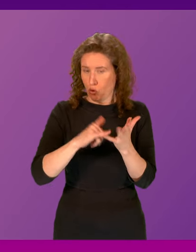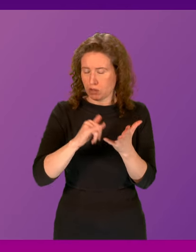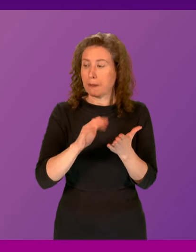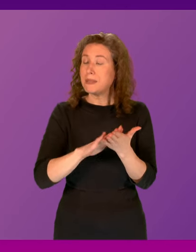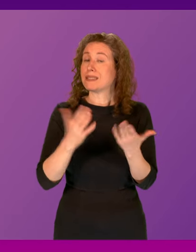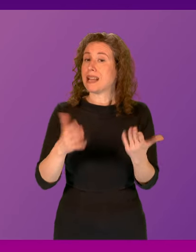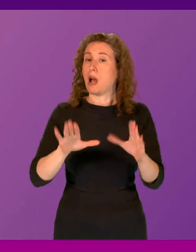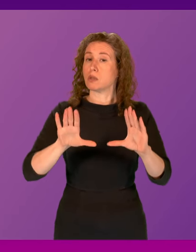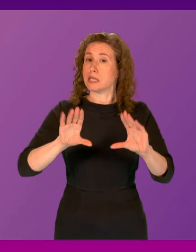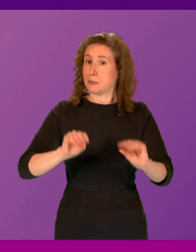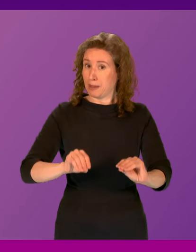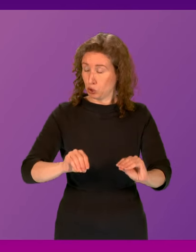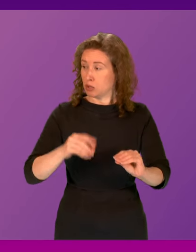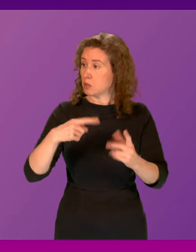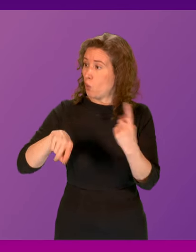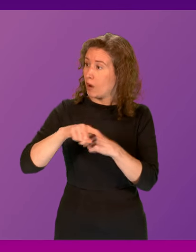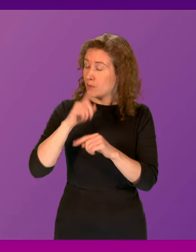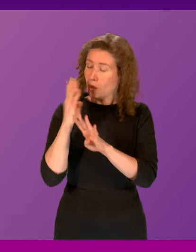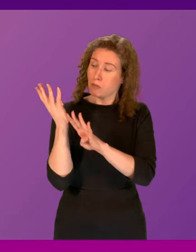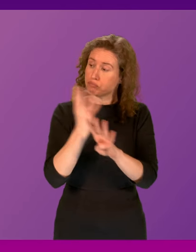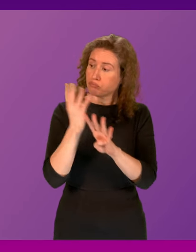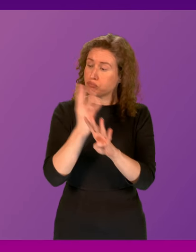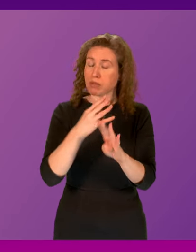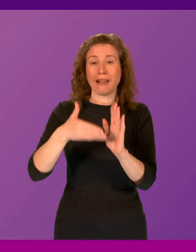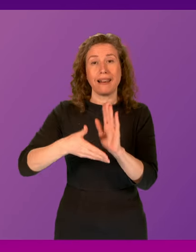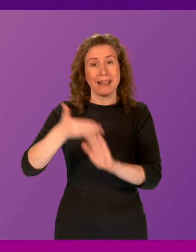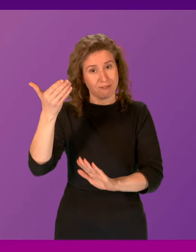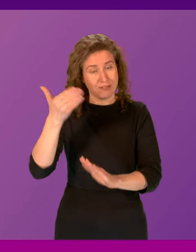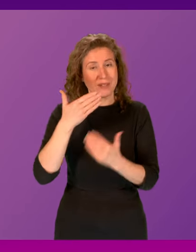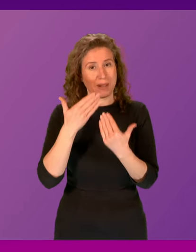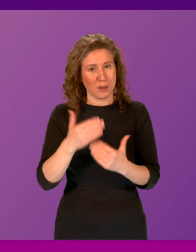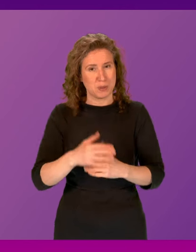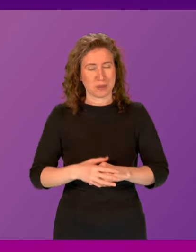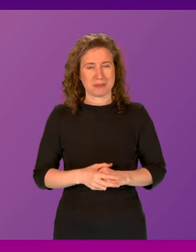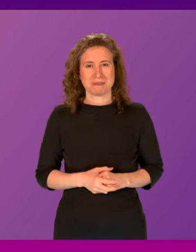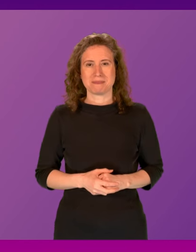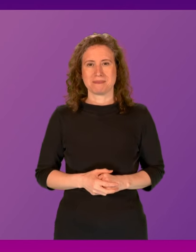to allow those who wish to leave the chamber and public gallery to do so.